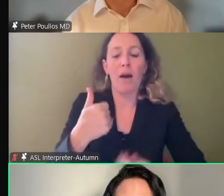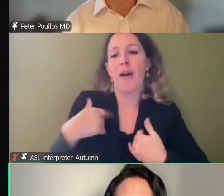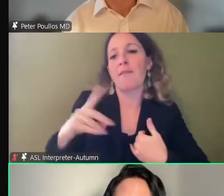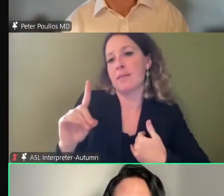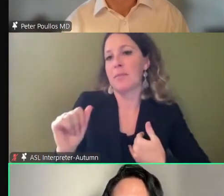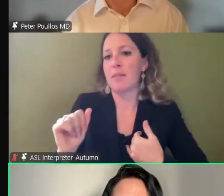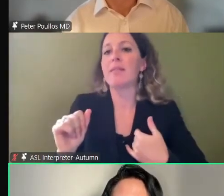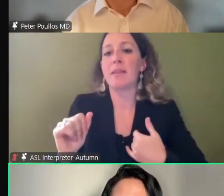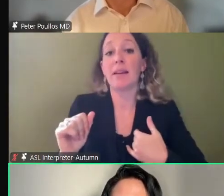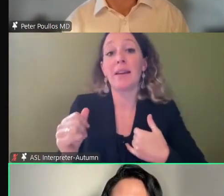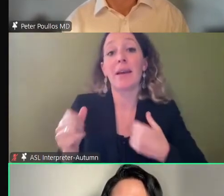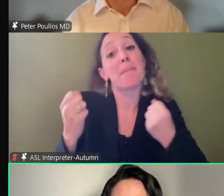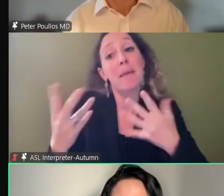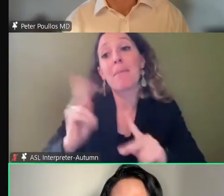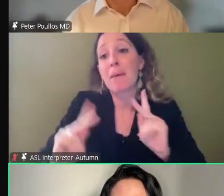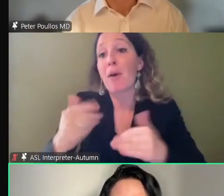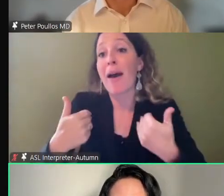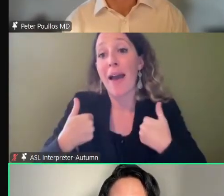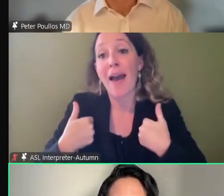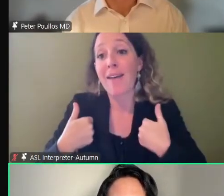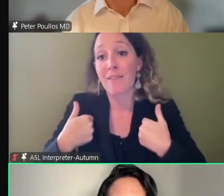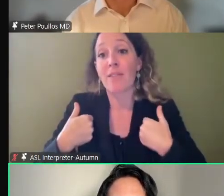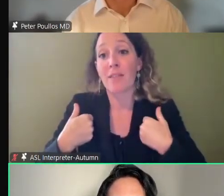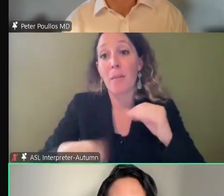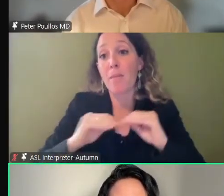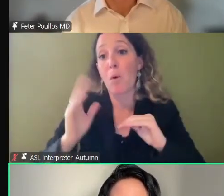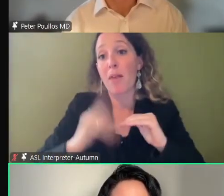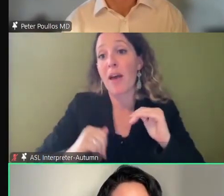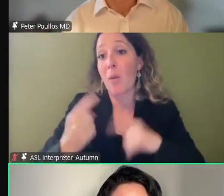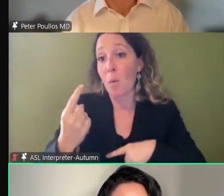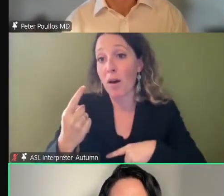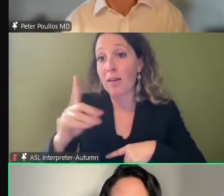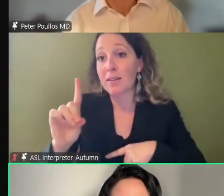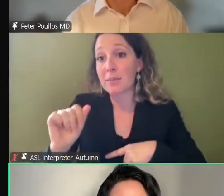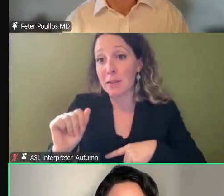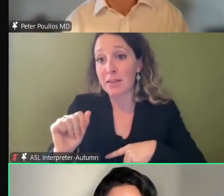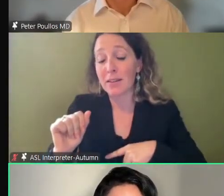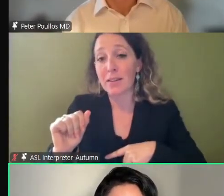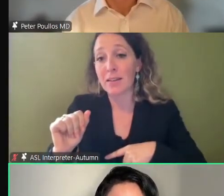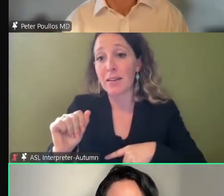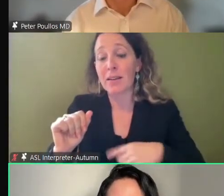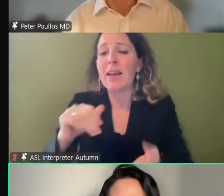and for people who have disabilities, they have tremendous, they're medically very vulnerable.